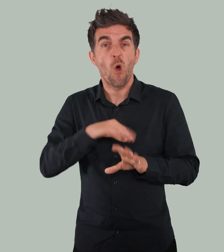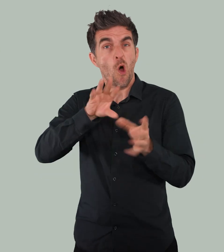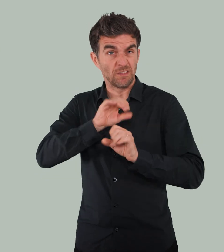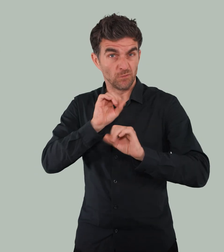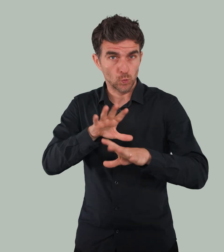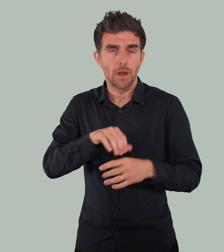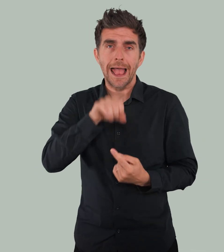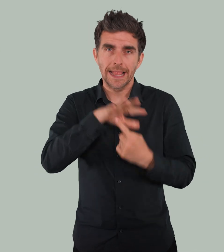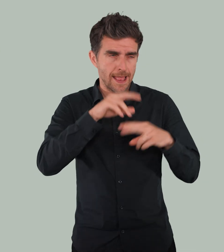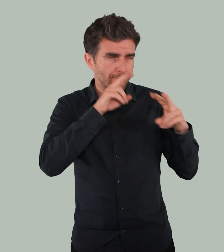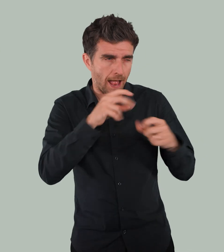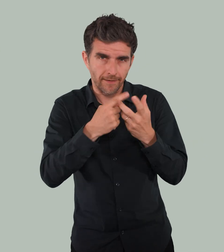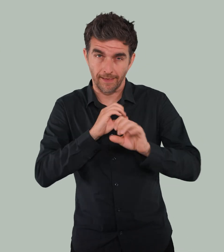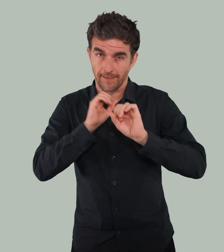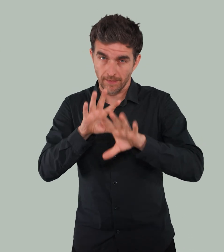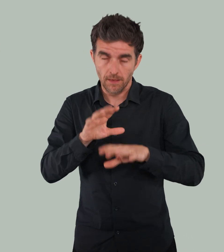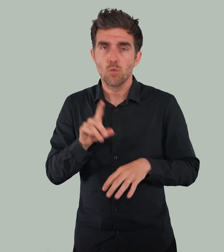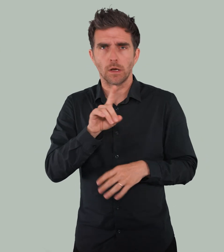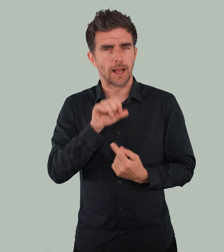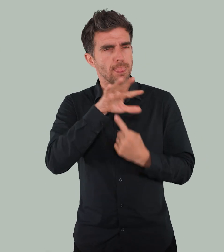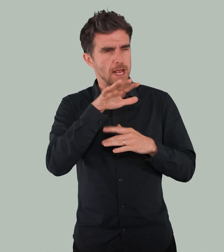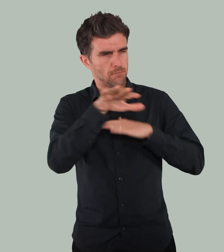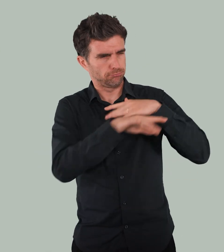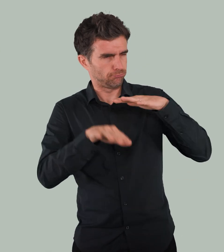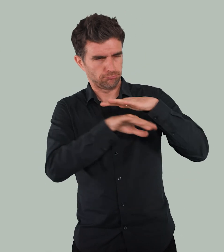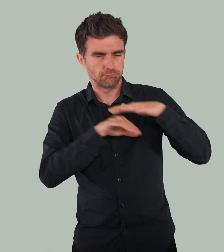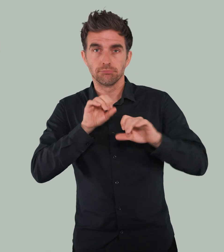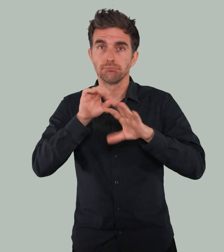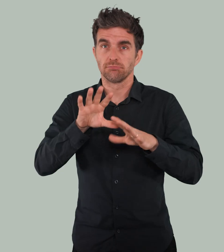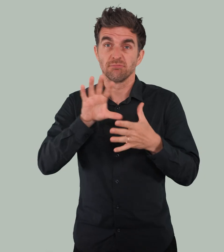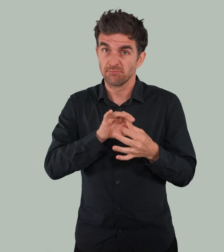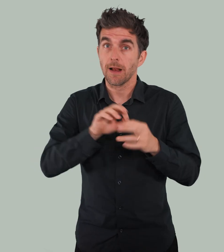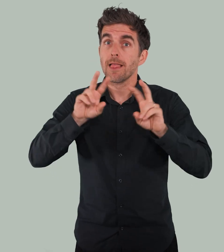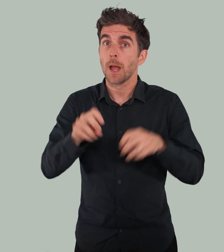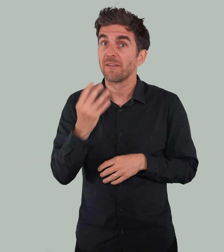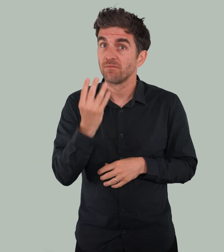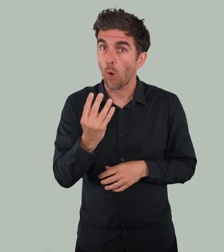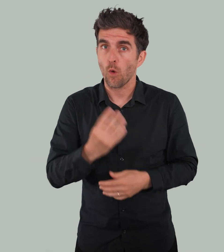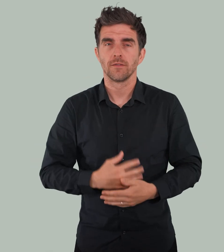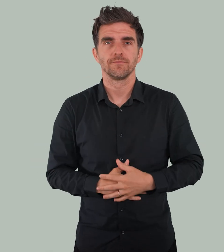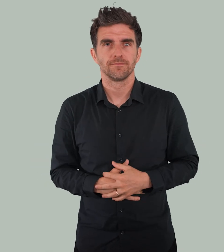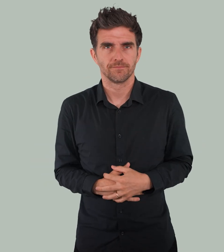Overview Key findings Key messages on Theme 4